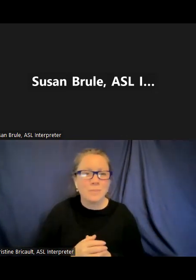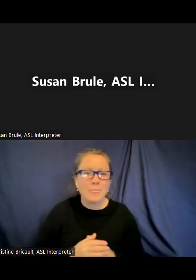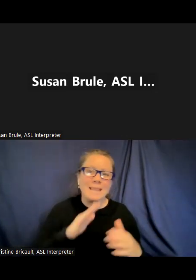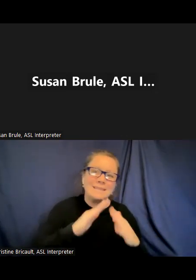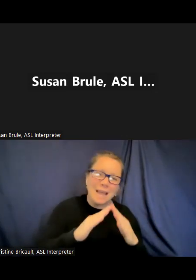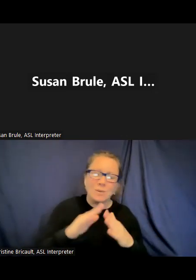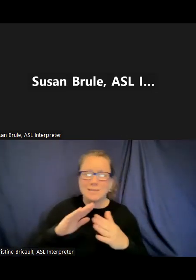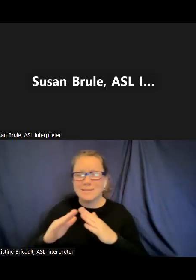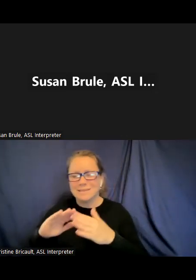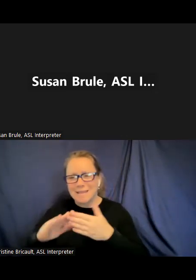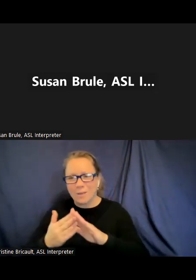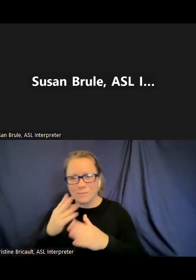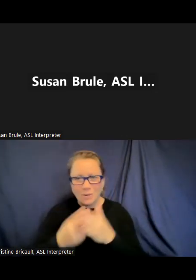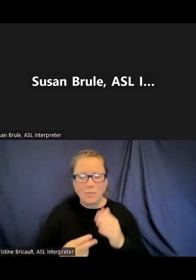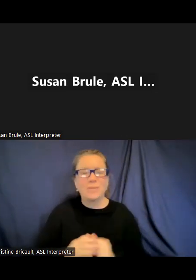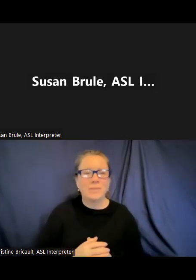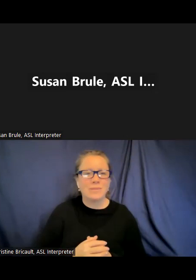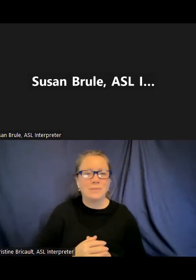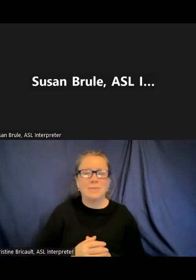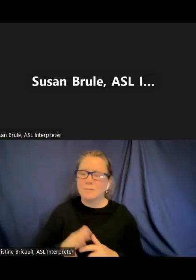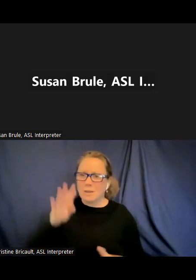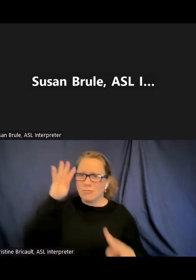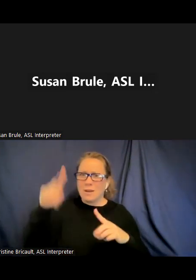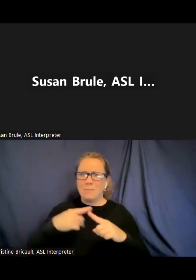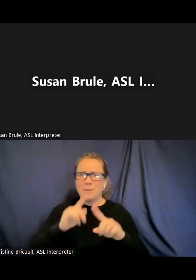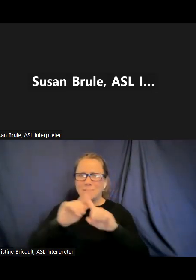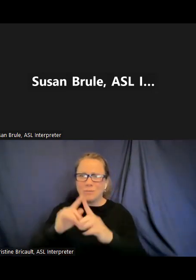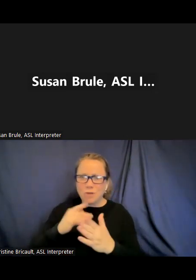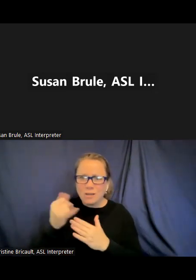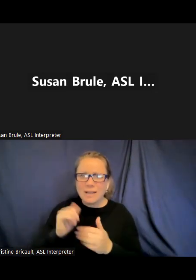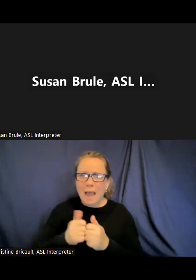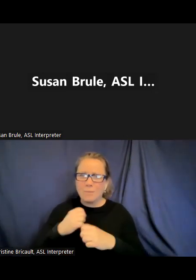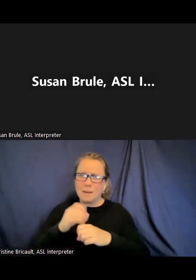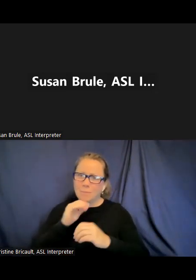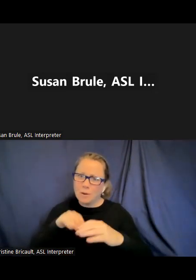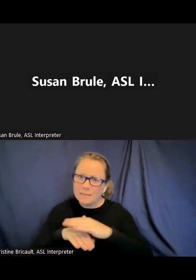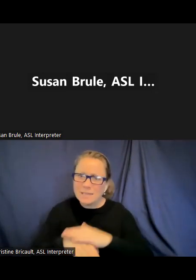You know, our municipalities have been really creative about the kind of projects that they've sought funding for.